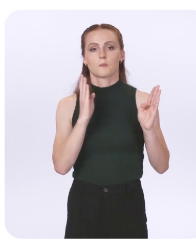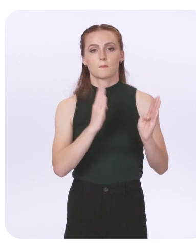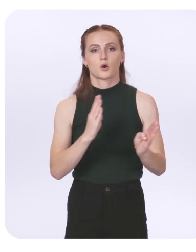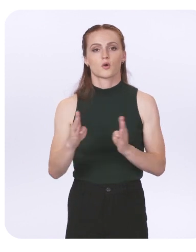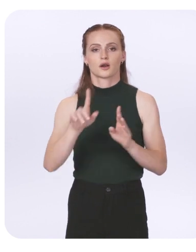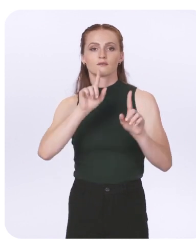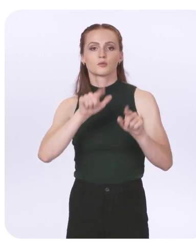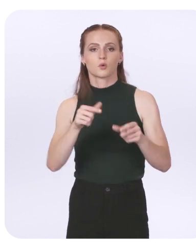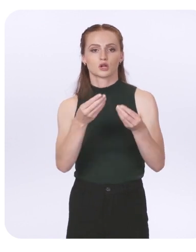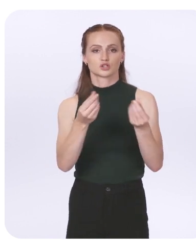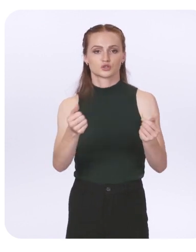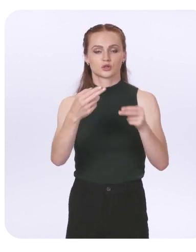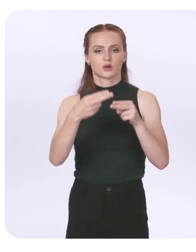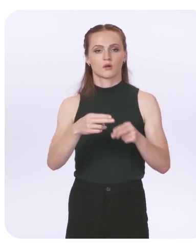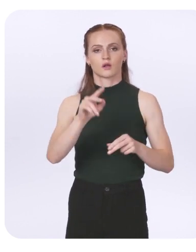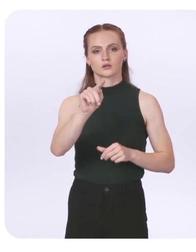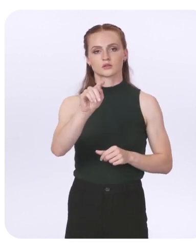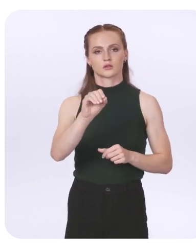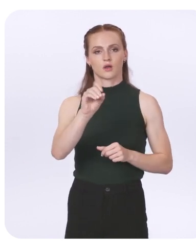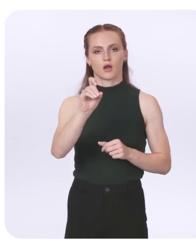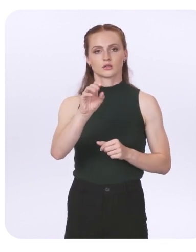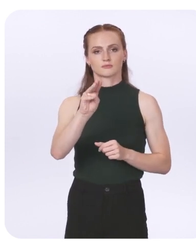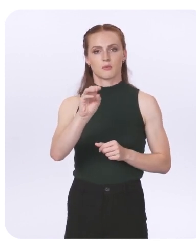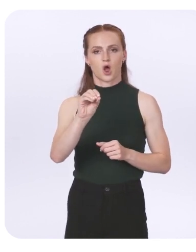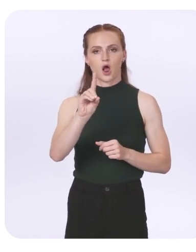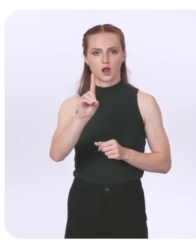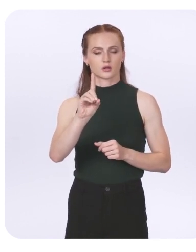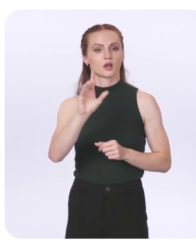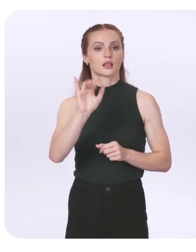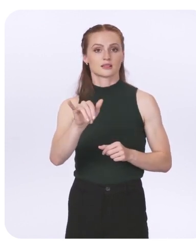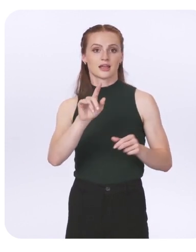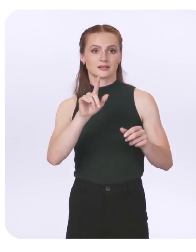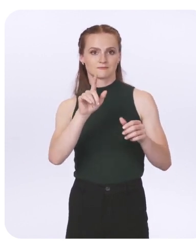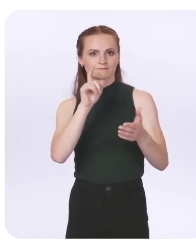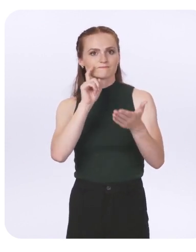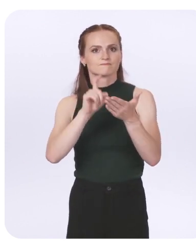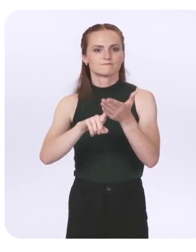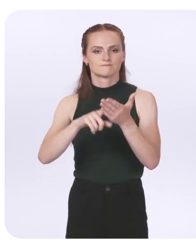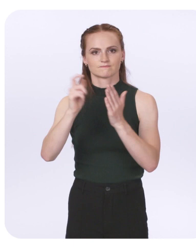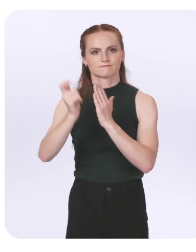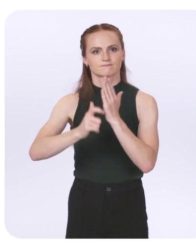which detects toxic behavior in voice chat on public servers and reports it to us.